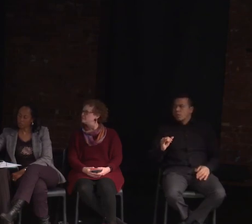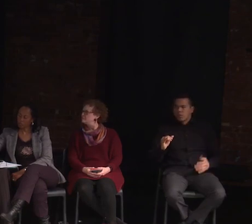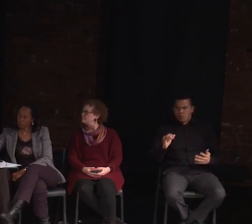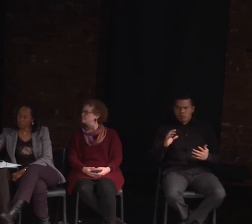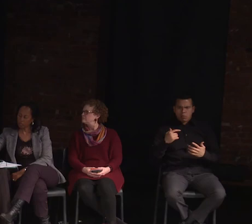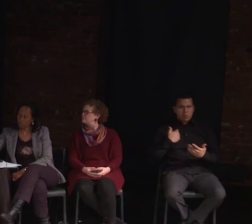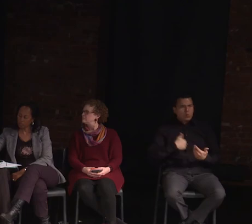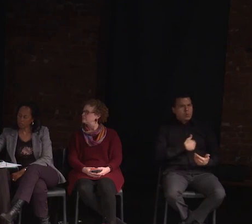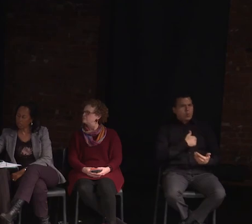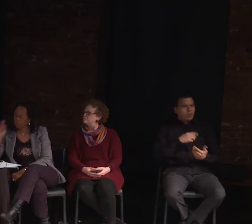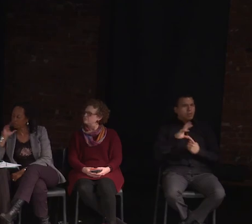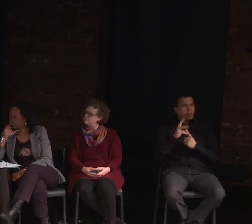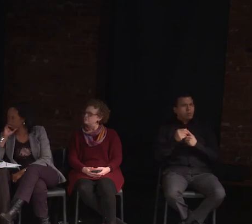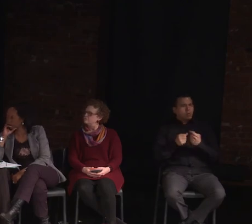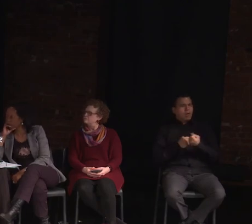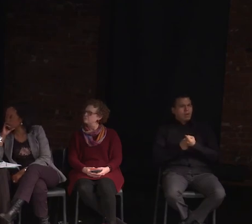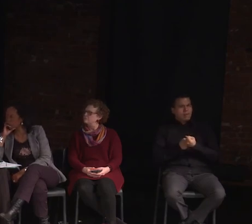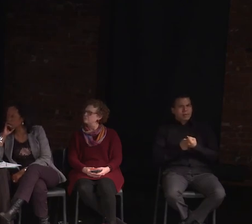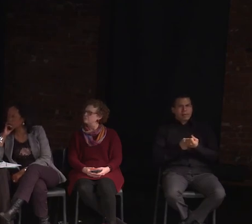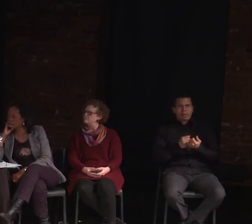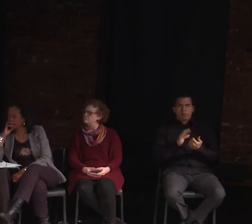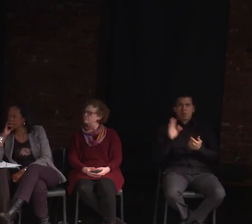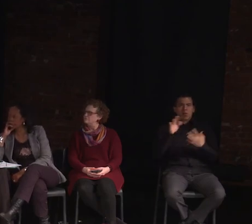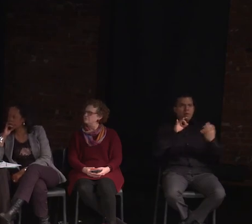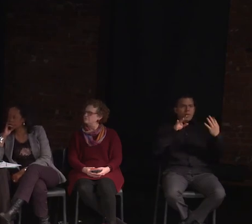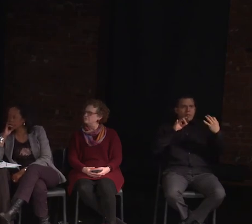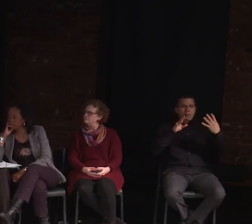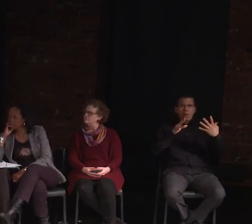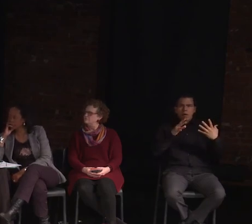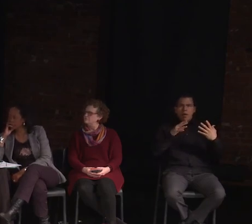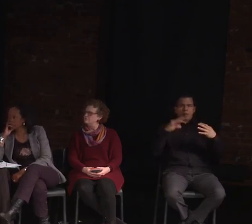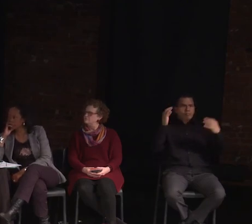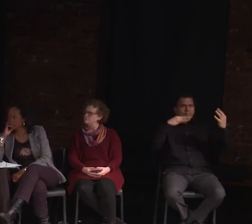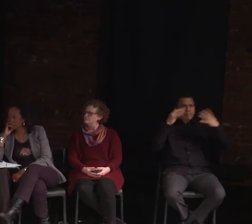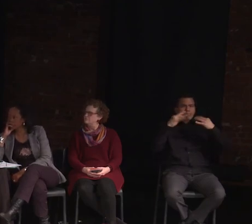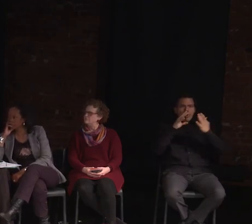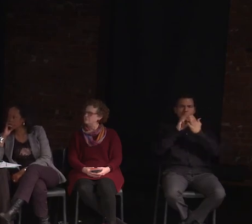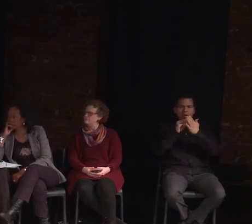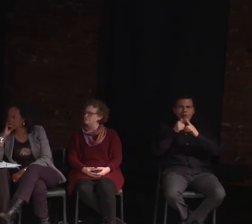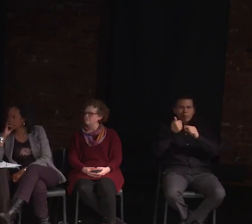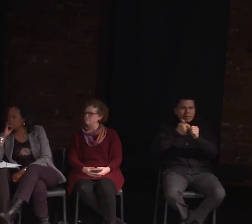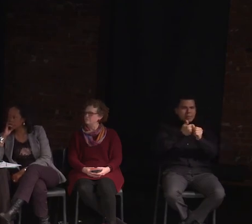and getting to hear from all of you and getting to learn from all of you and getting to respond to all of you.